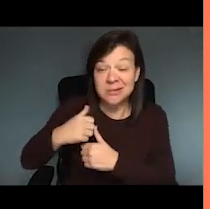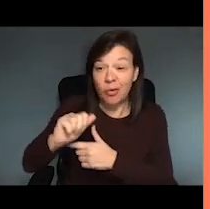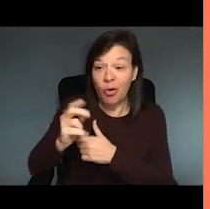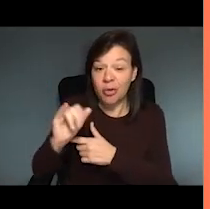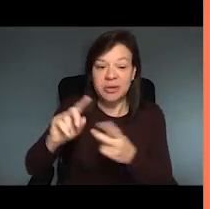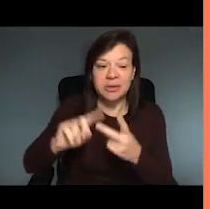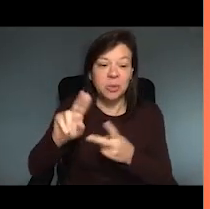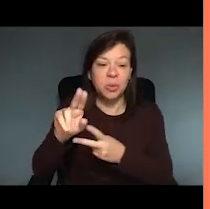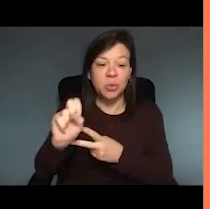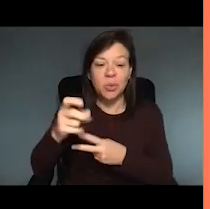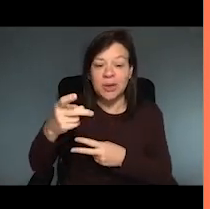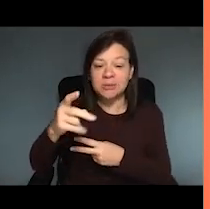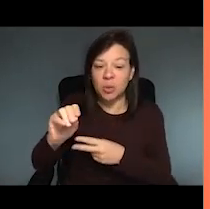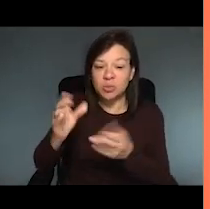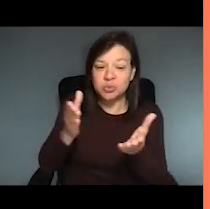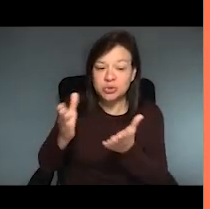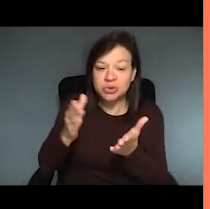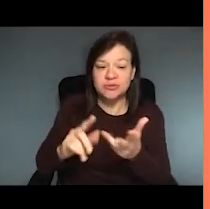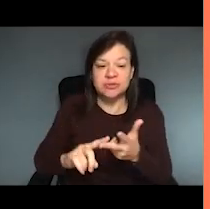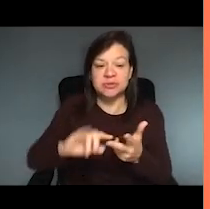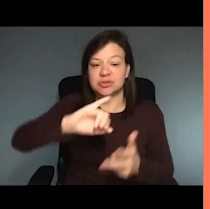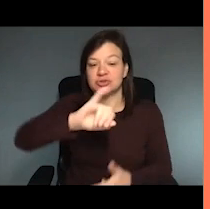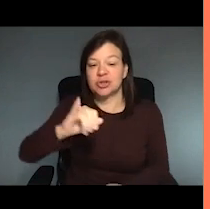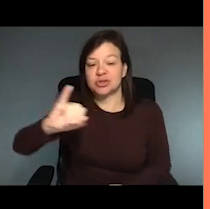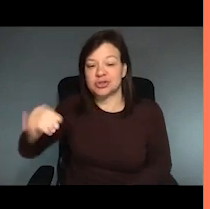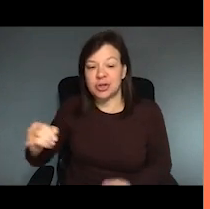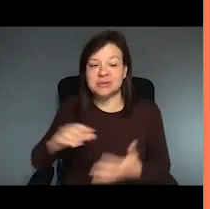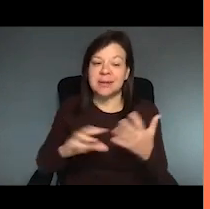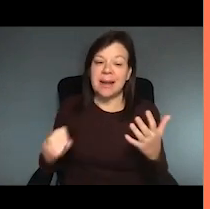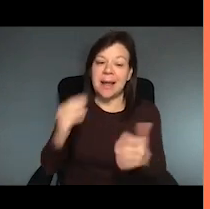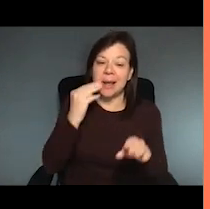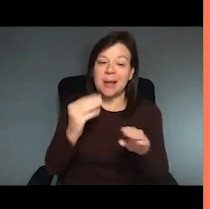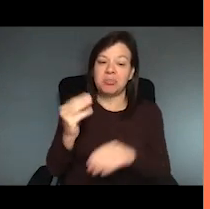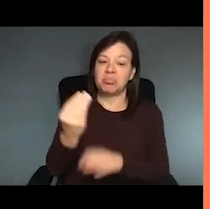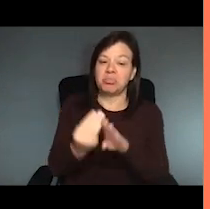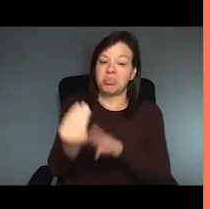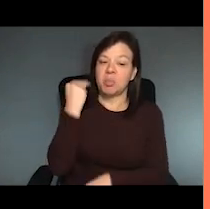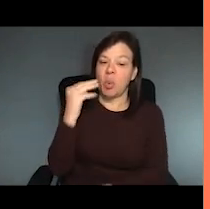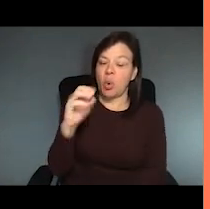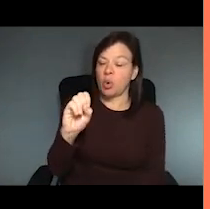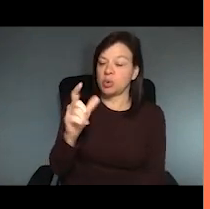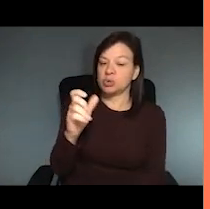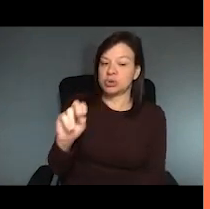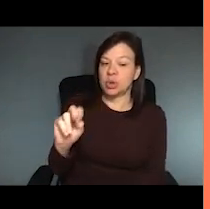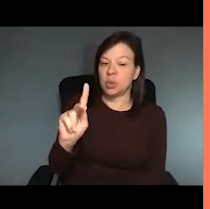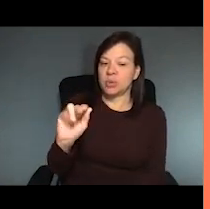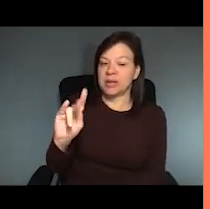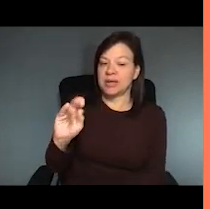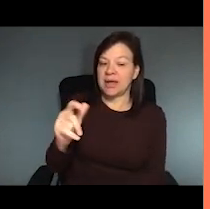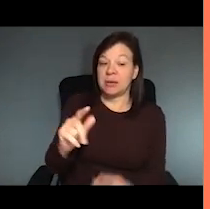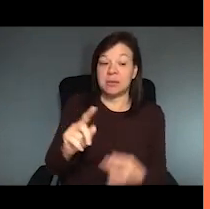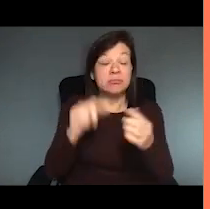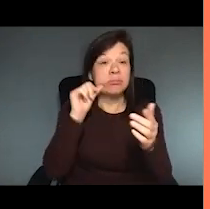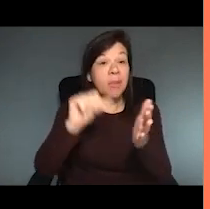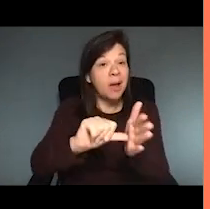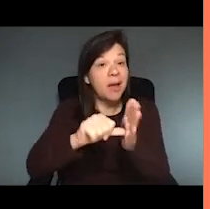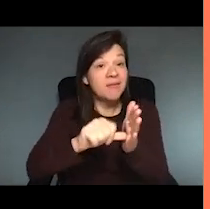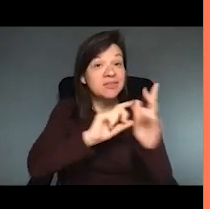THE U.S. ARMY, UNITED STATES POSTAL SERVICE AND JOHNSON&JOHNSON AND MEMORIAL SLOANE KETTERING.